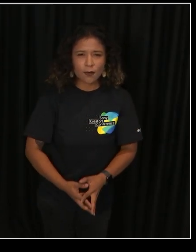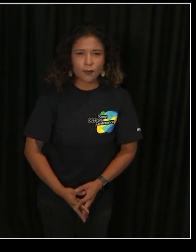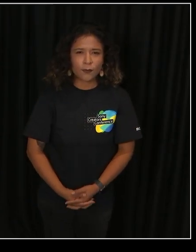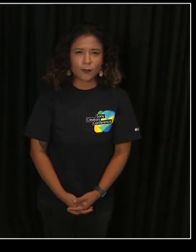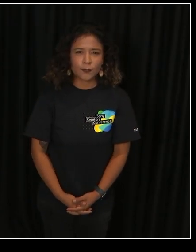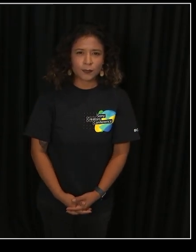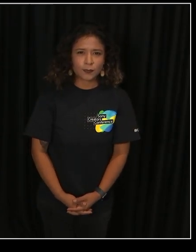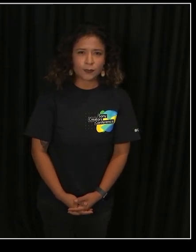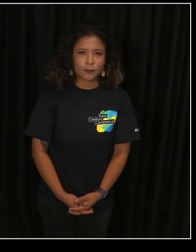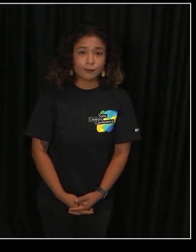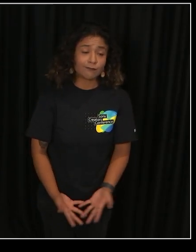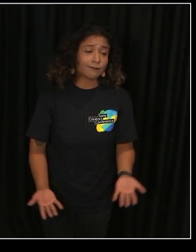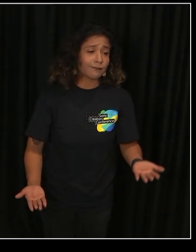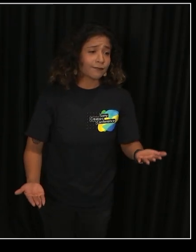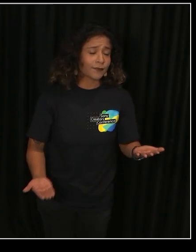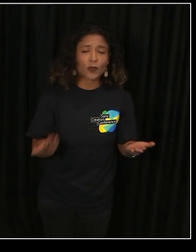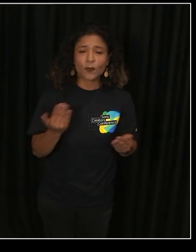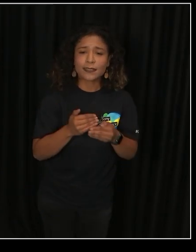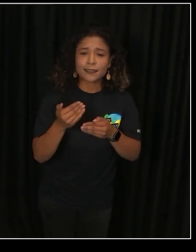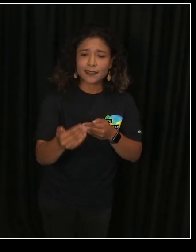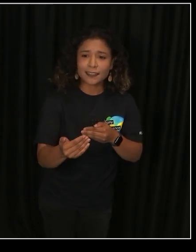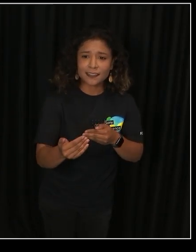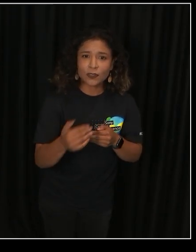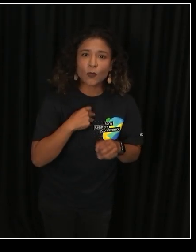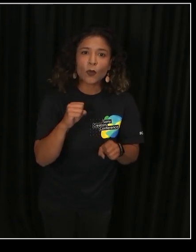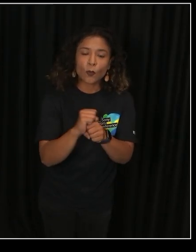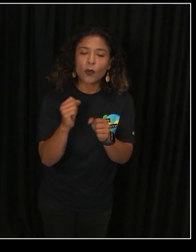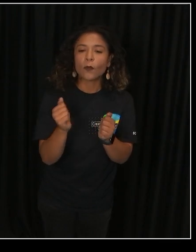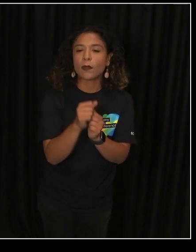So what's next? We're working with Polyphony to try to bring